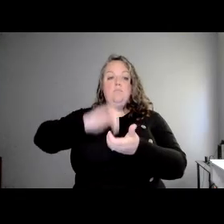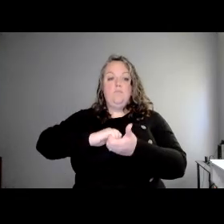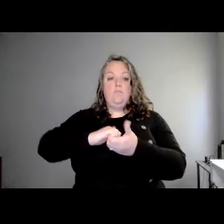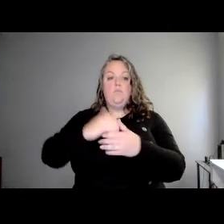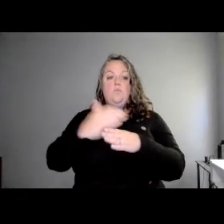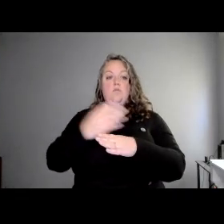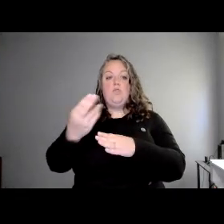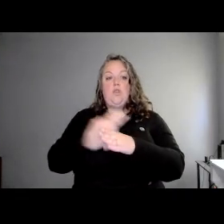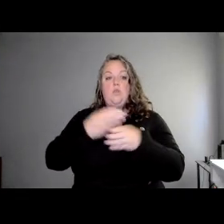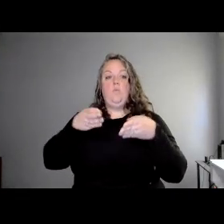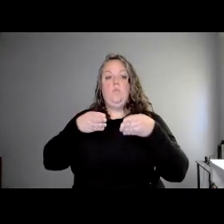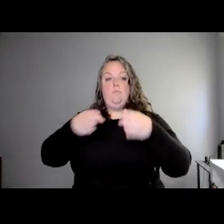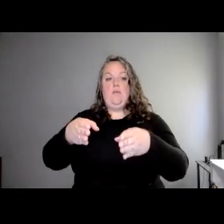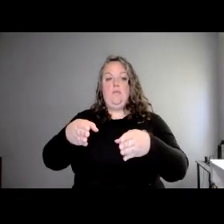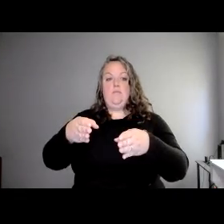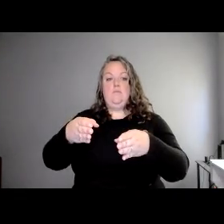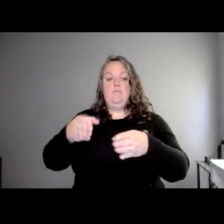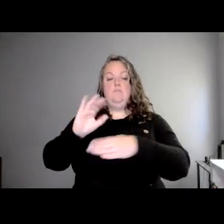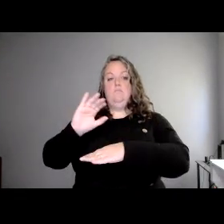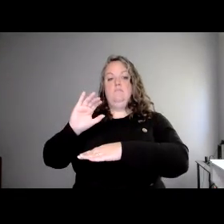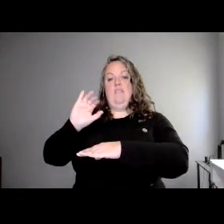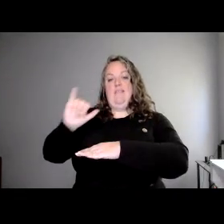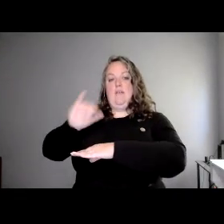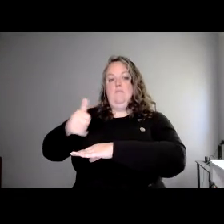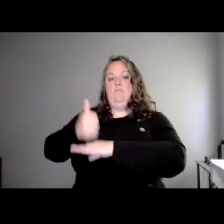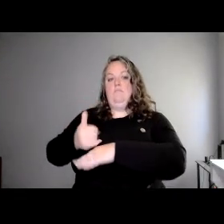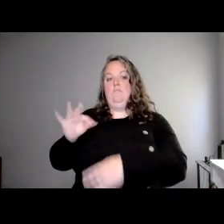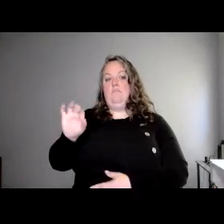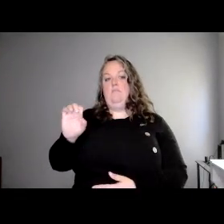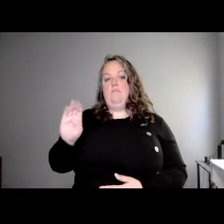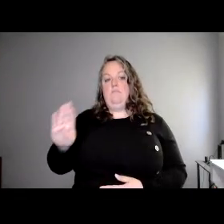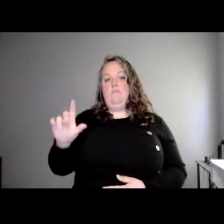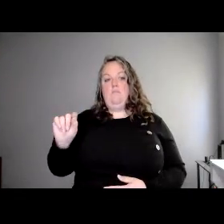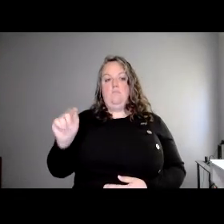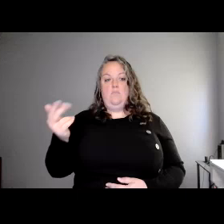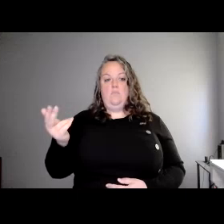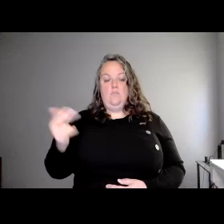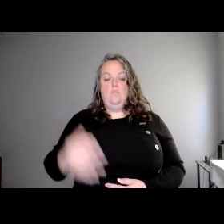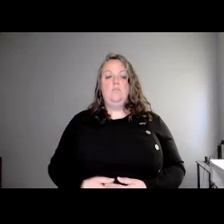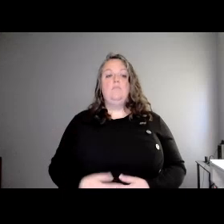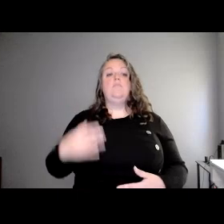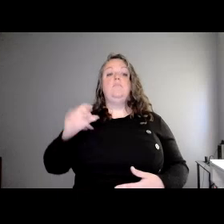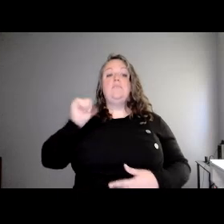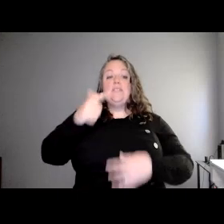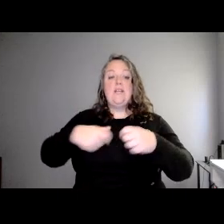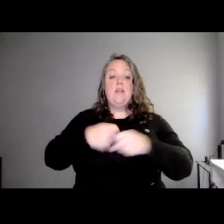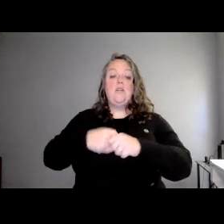use paths and that was released in February 2013 after 10 years of public feedback. The final rule